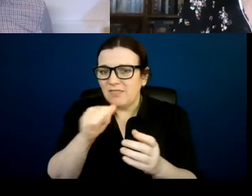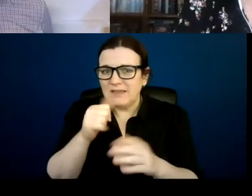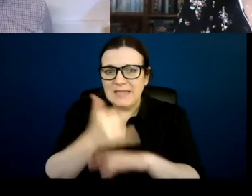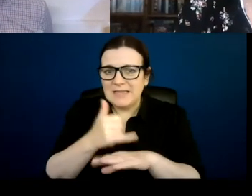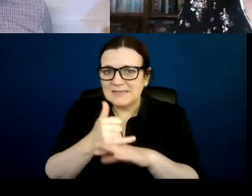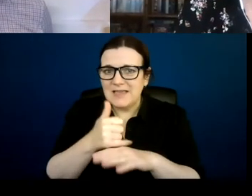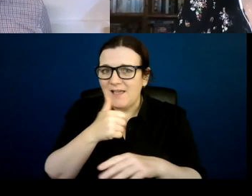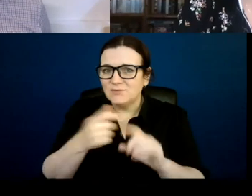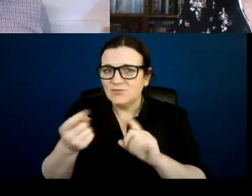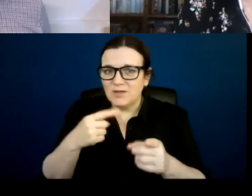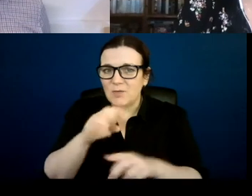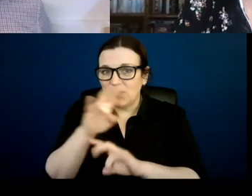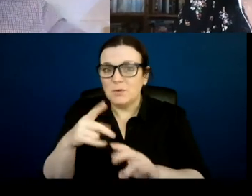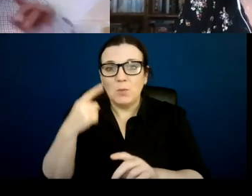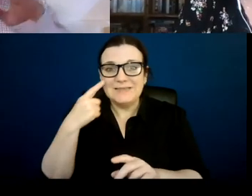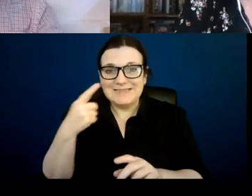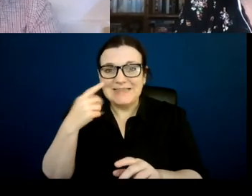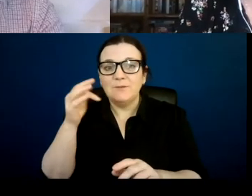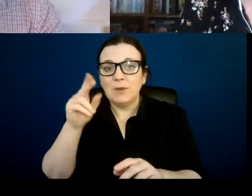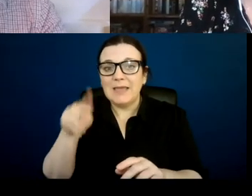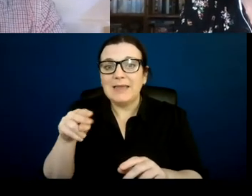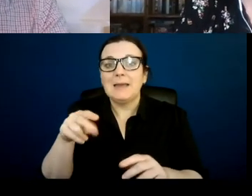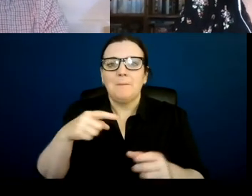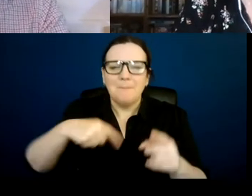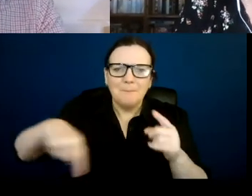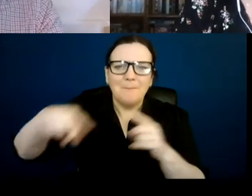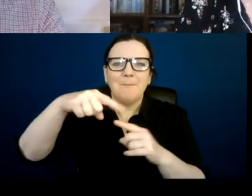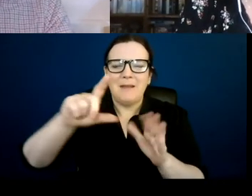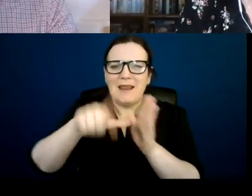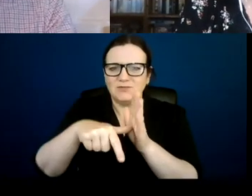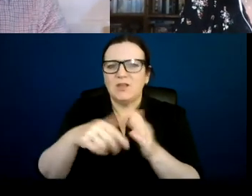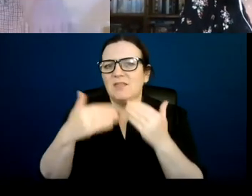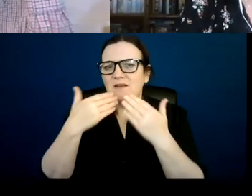but we will see if we can get a chance to circle back later on. Thank you very much Alberto for